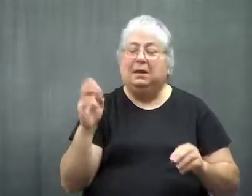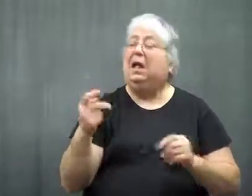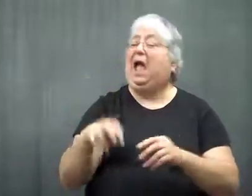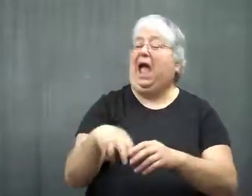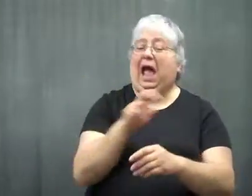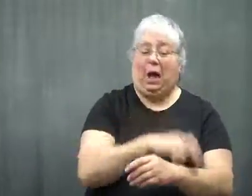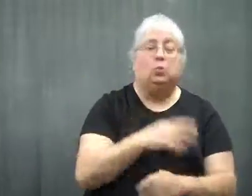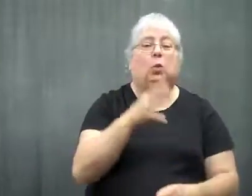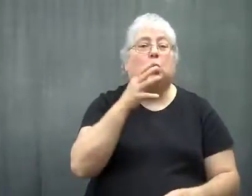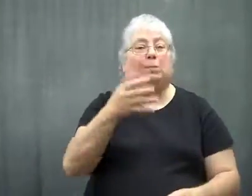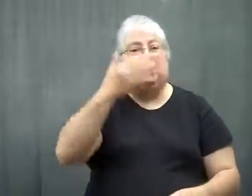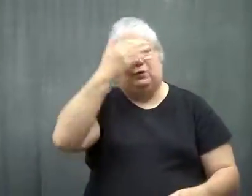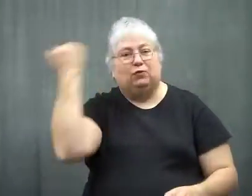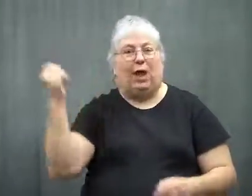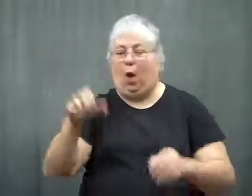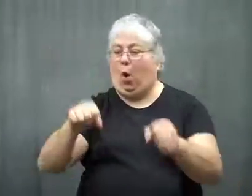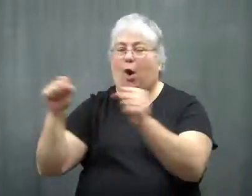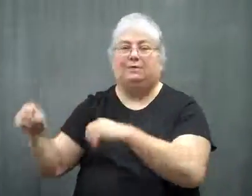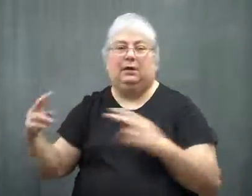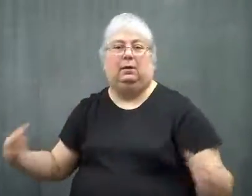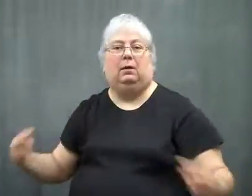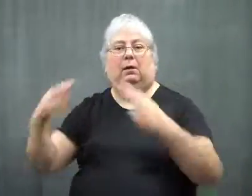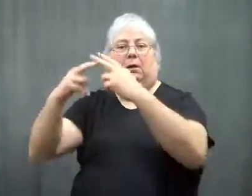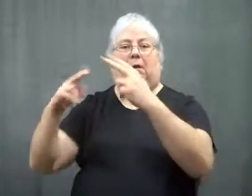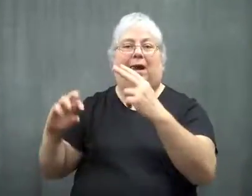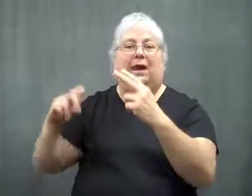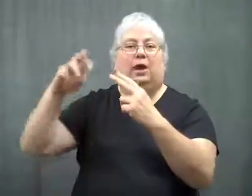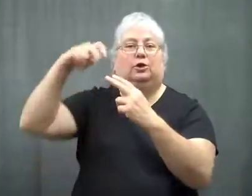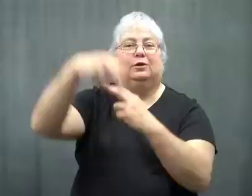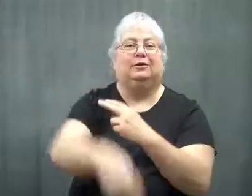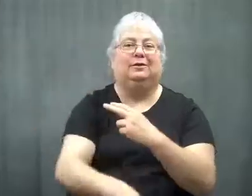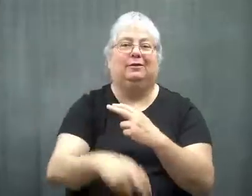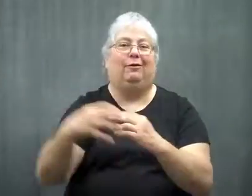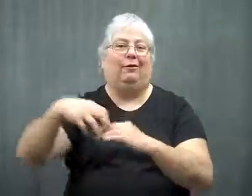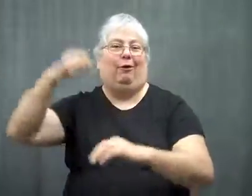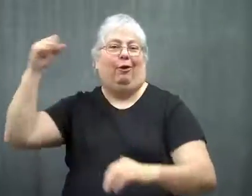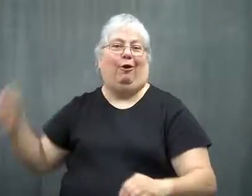When they finished, the grandmother forgot to remove the ladder.